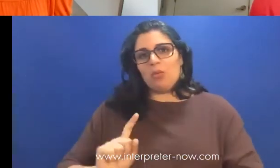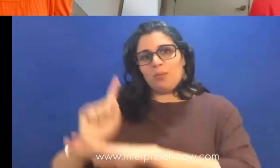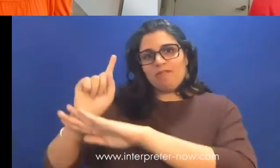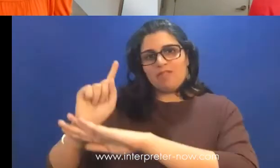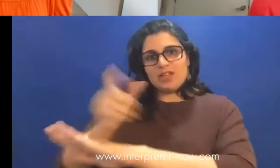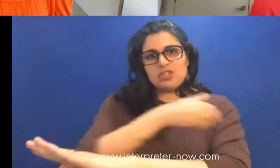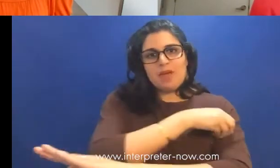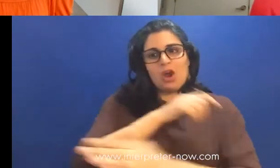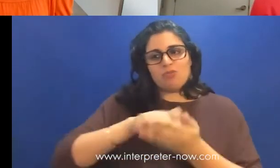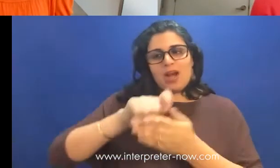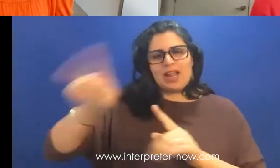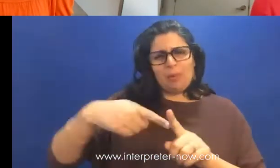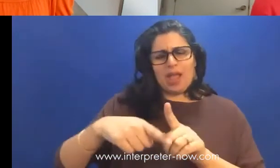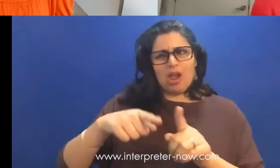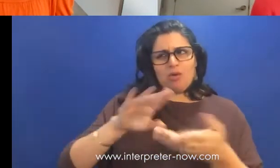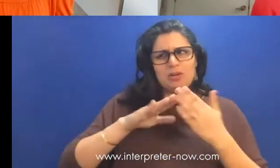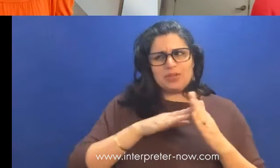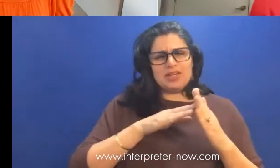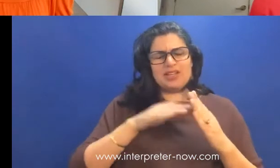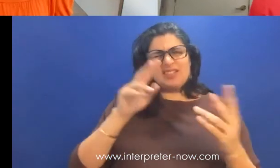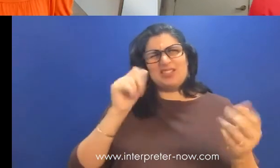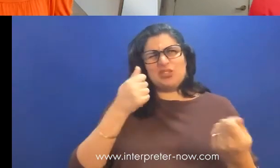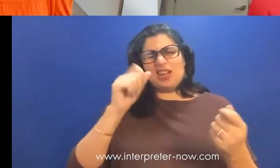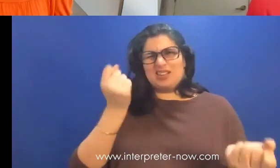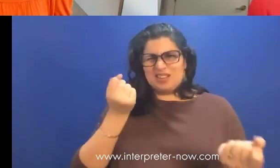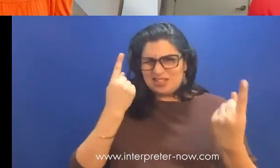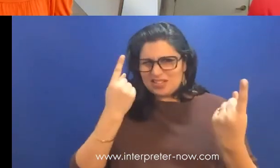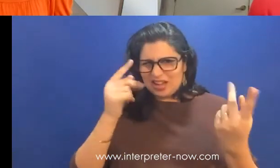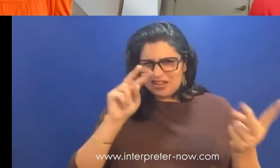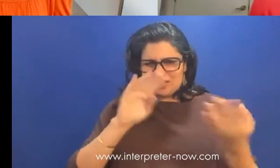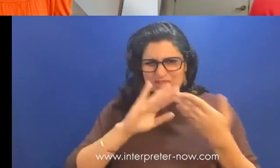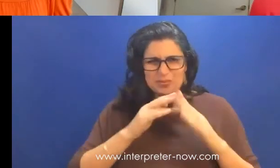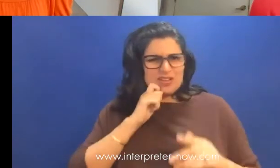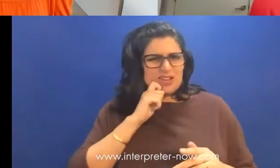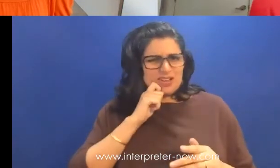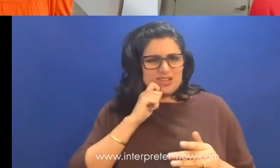communities and interpreting communities of color and marginalized communities with their own lens.